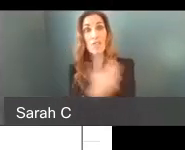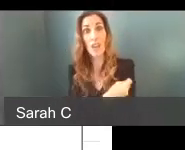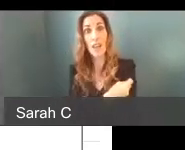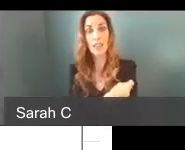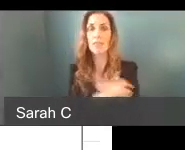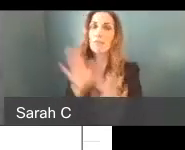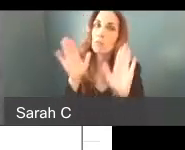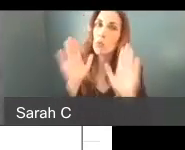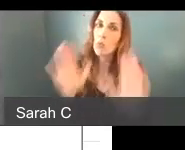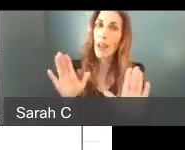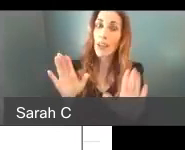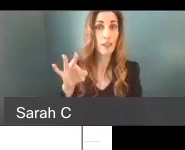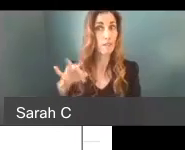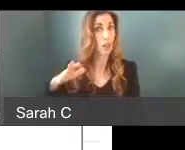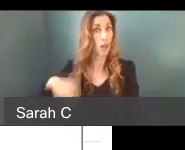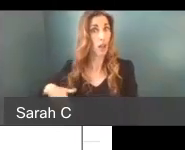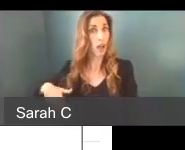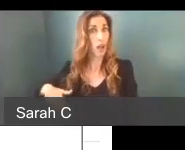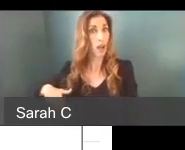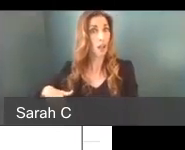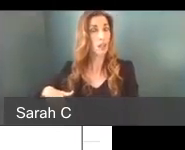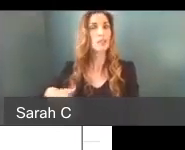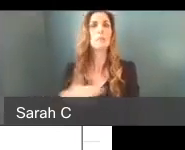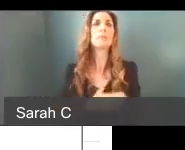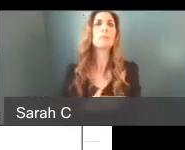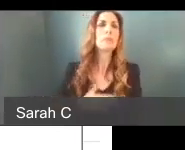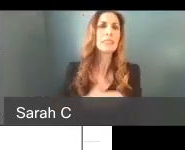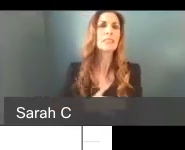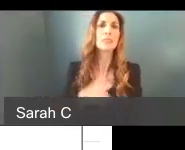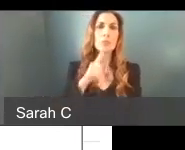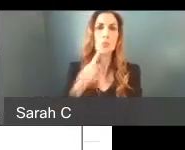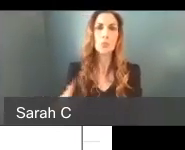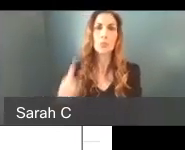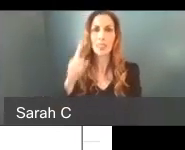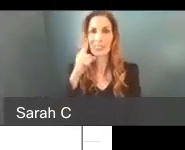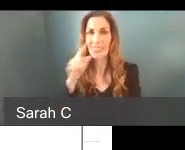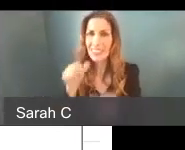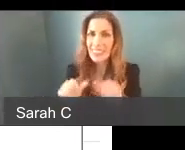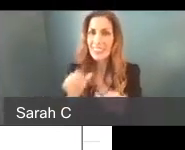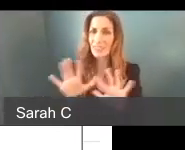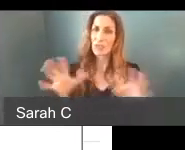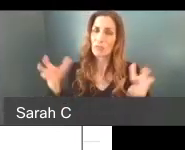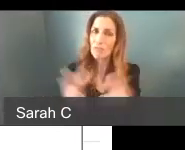haven't been vaccinated, you know, please really think twice about these gatherings. We're almost